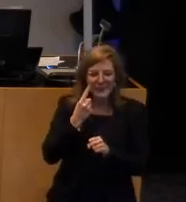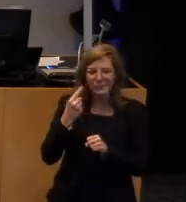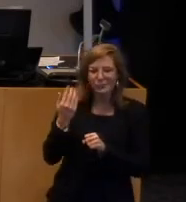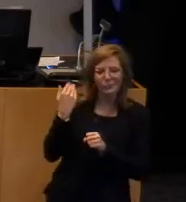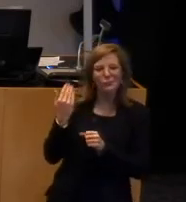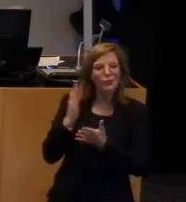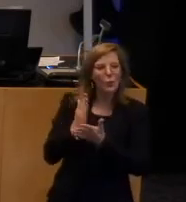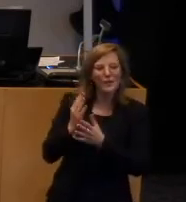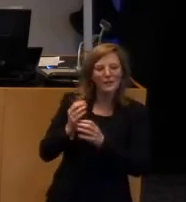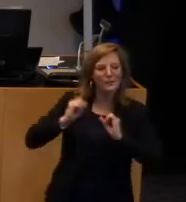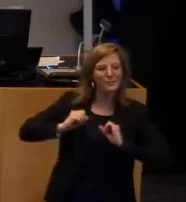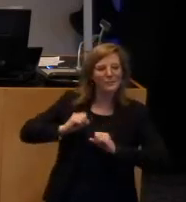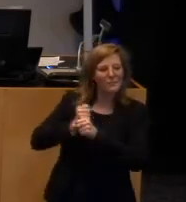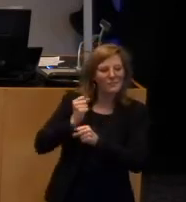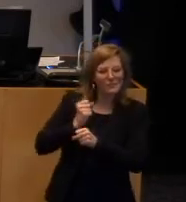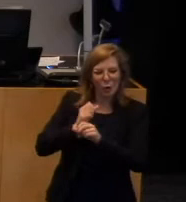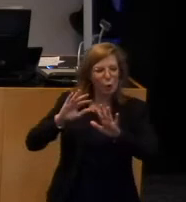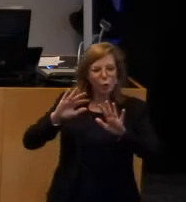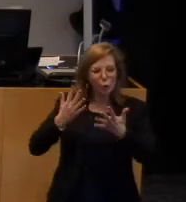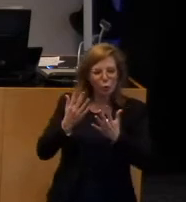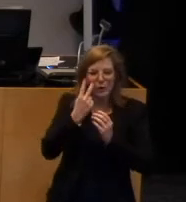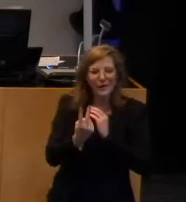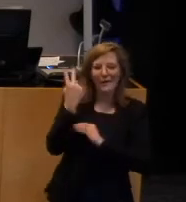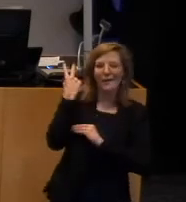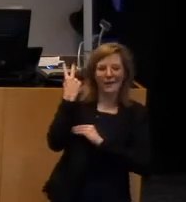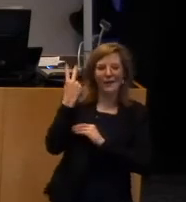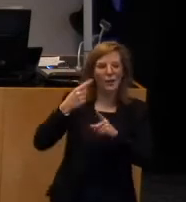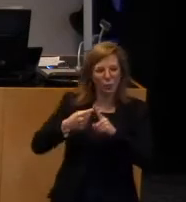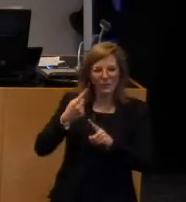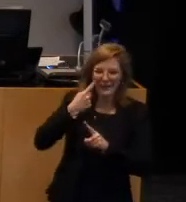And then we did a task review. So we would look back at the interpretation,